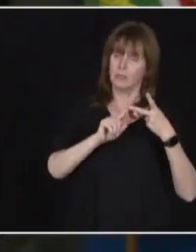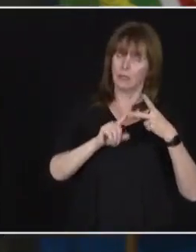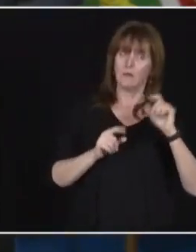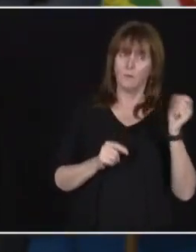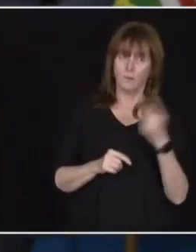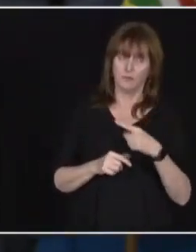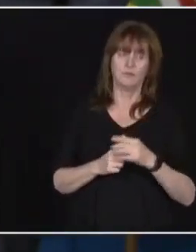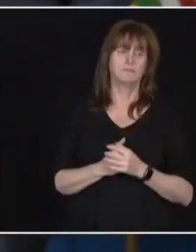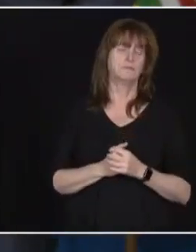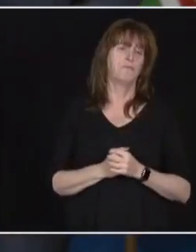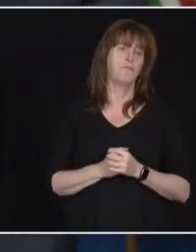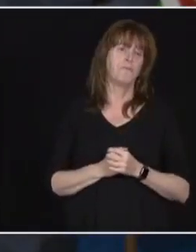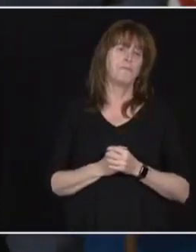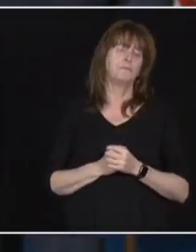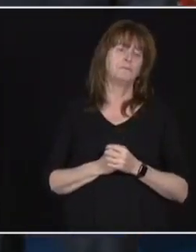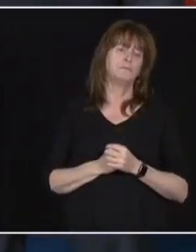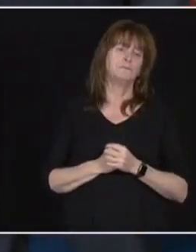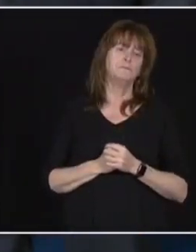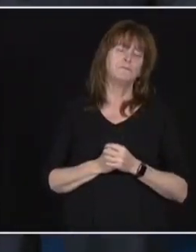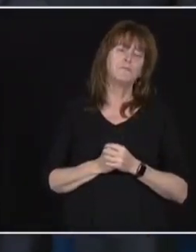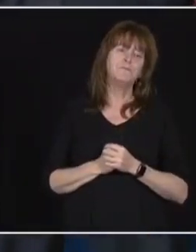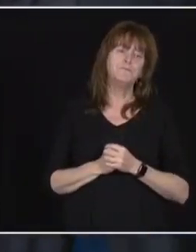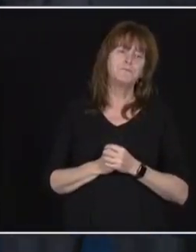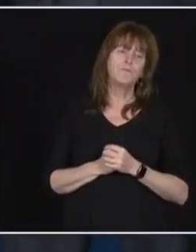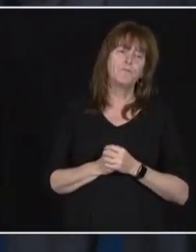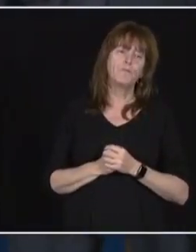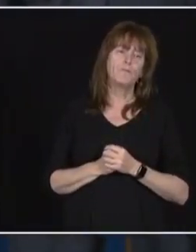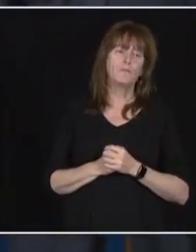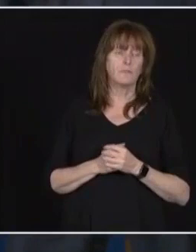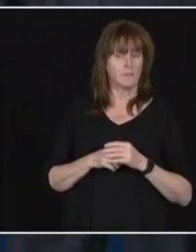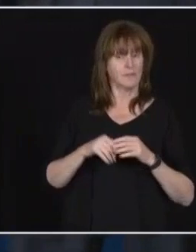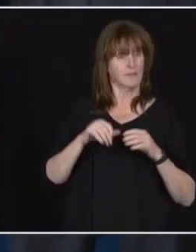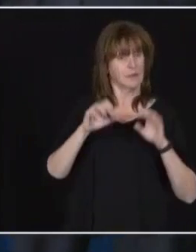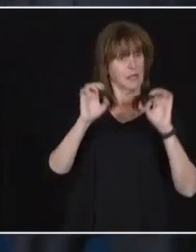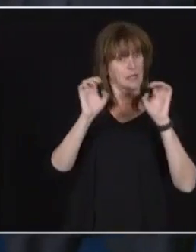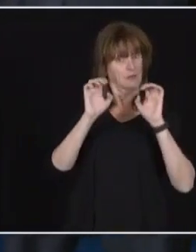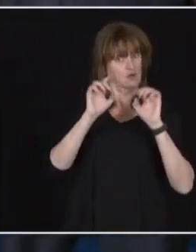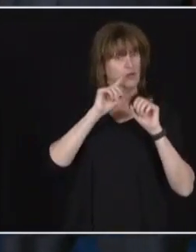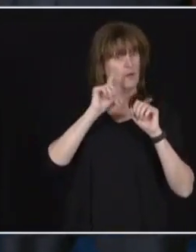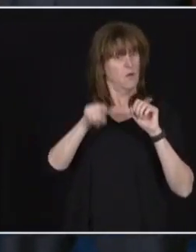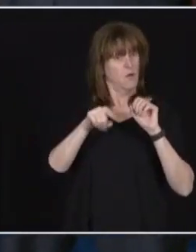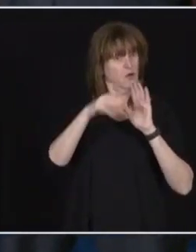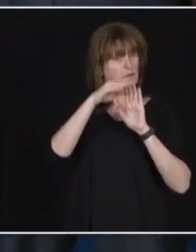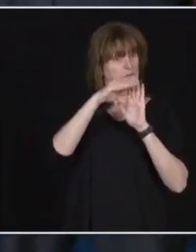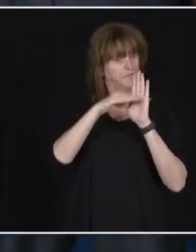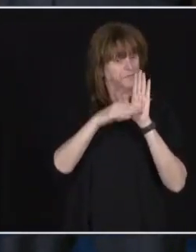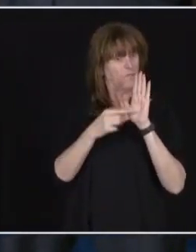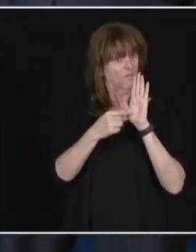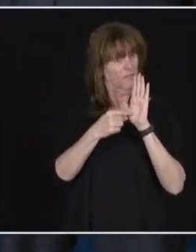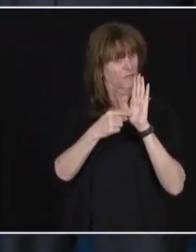cooperation and it's our expectation that will continue. By way of follow-up, the order also states